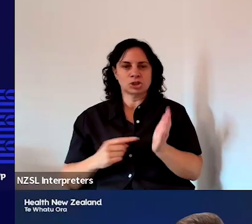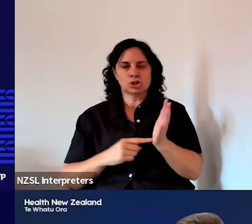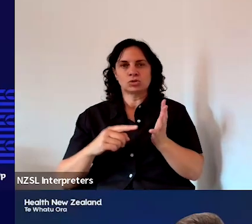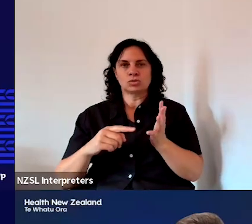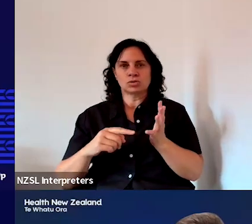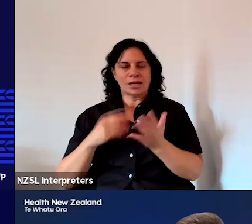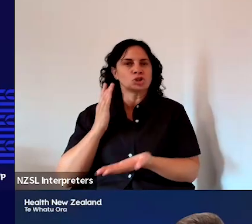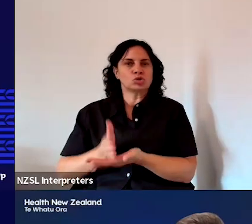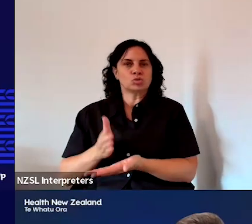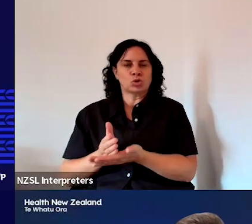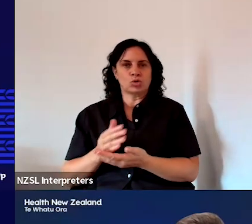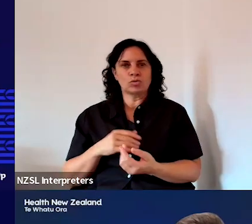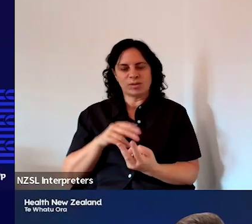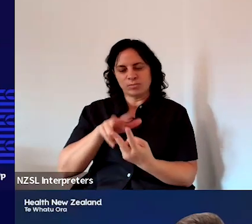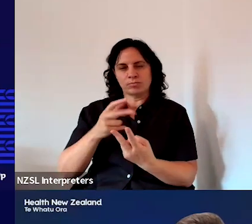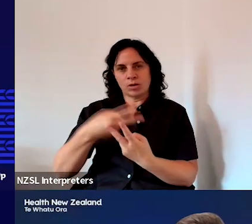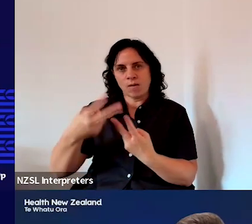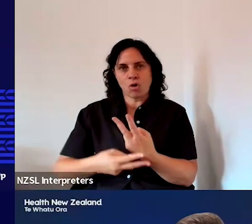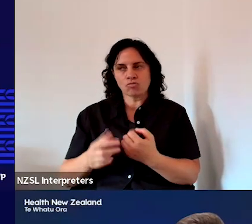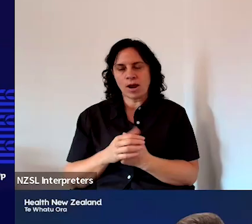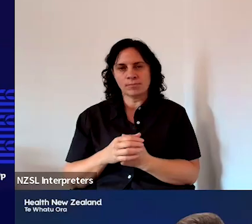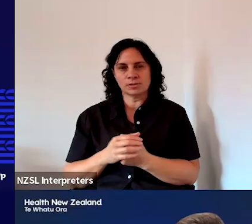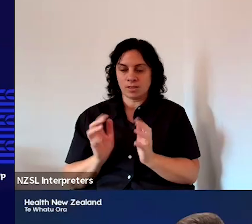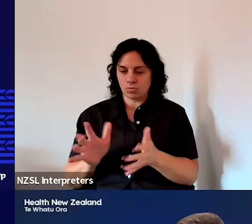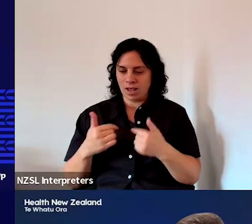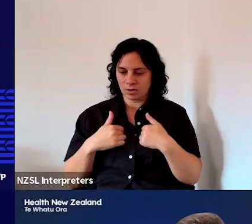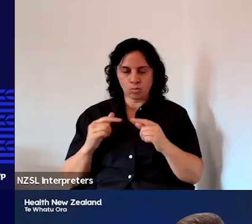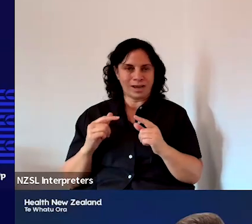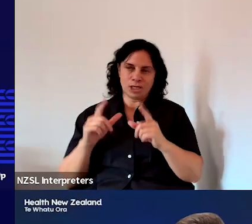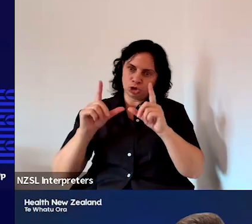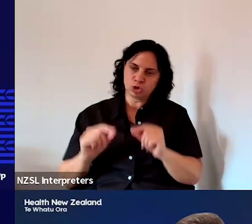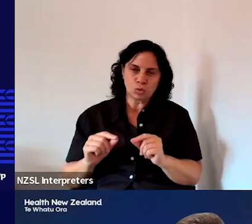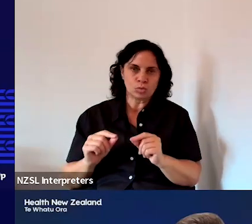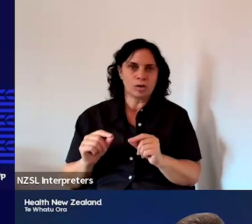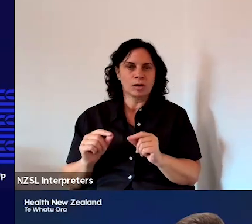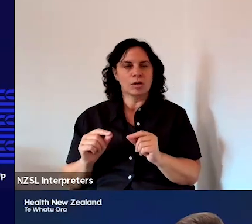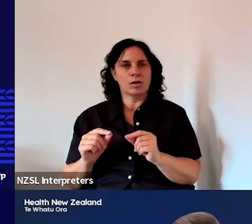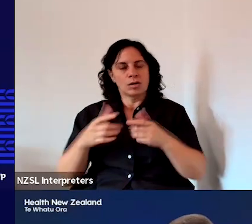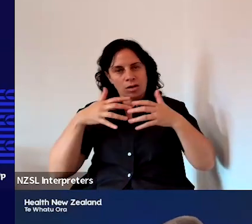ring of the bull's eye and change the way that we do school. So, that's kind of a